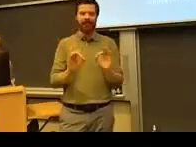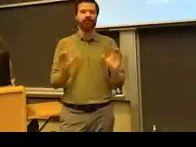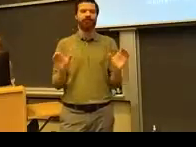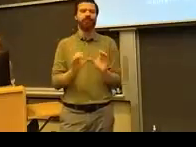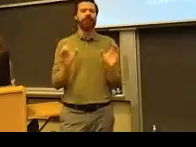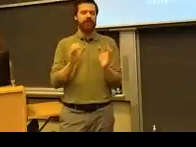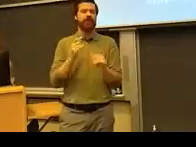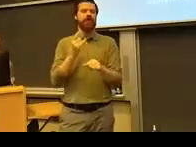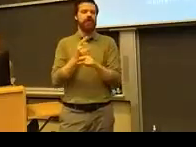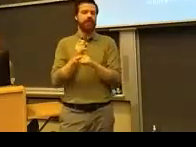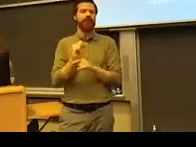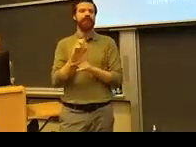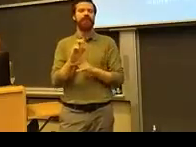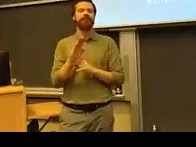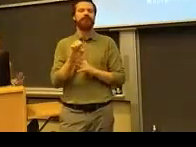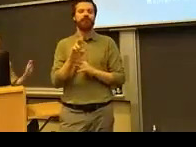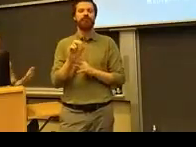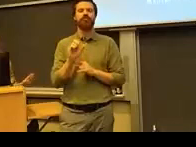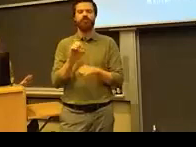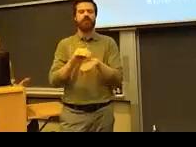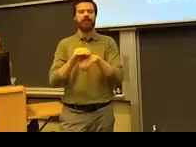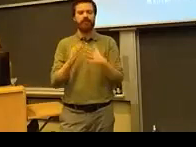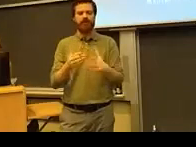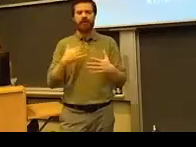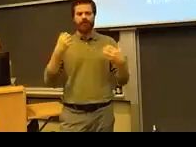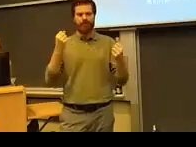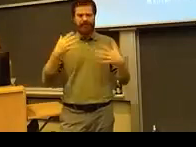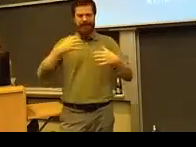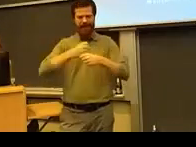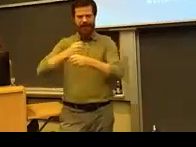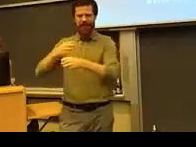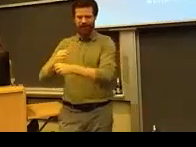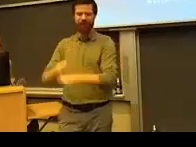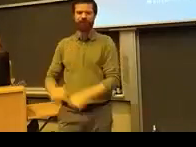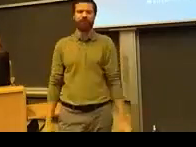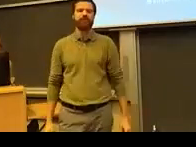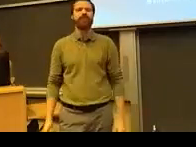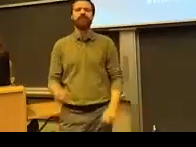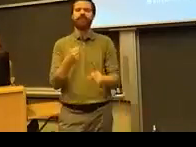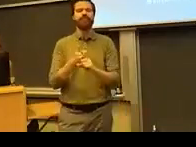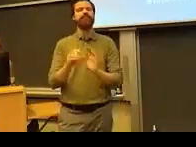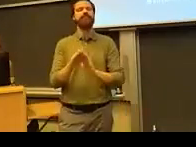use counselor or KAC lots of acronyms today um she comes from a beh a background of working in